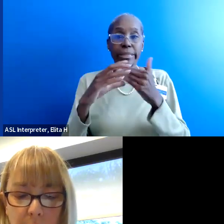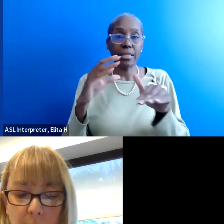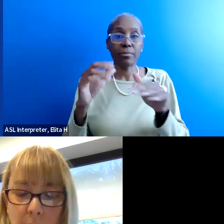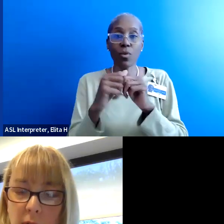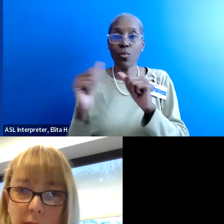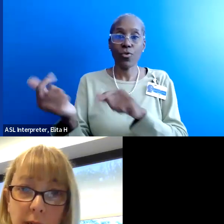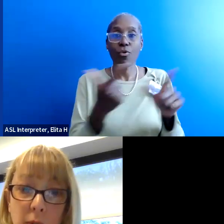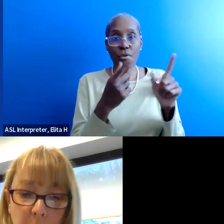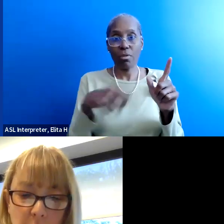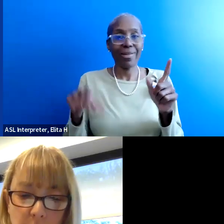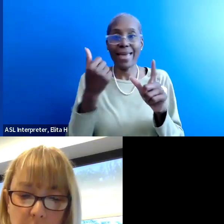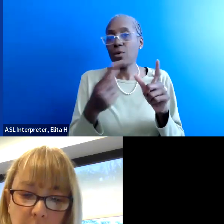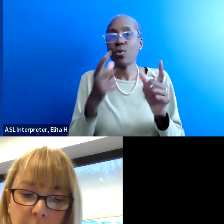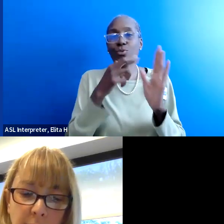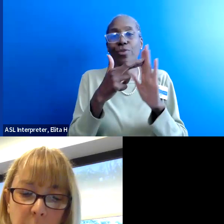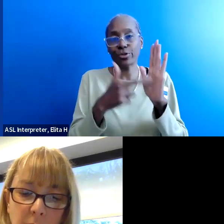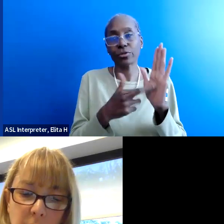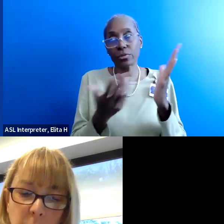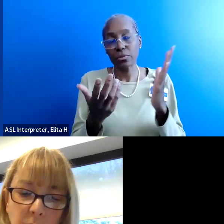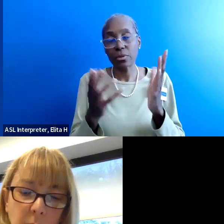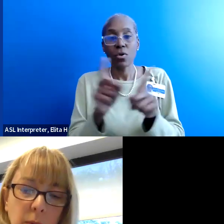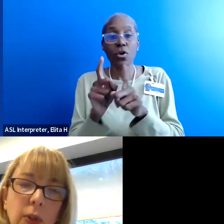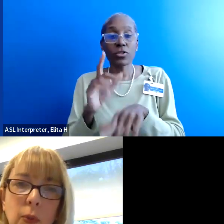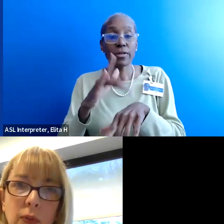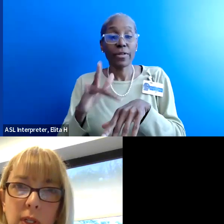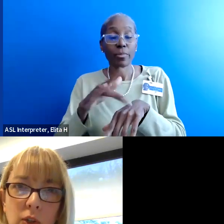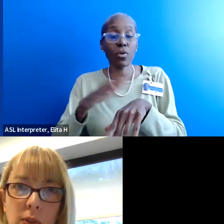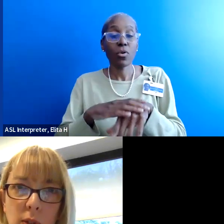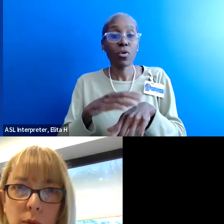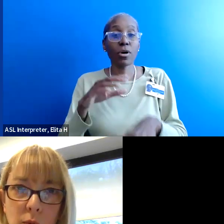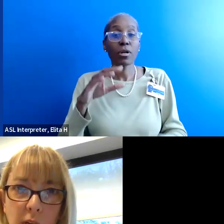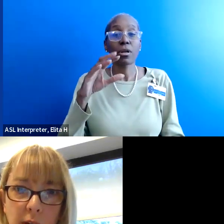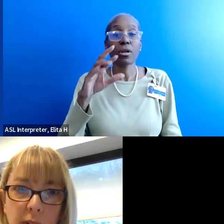of you, anyone who registered. And it will also be available on the Reeve Foundation's YouTube channel.